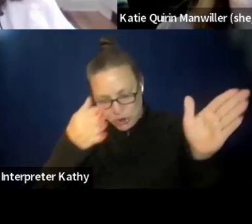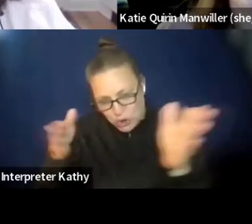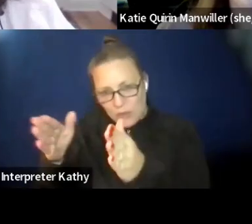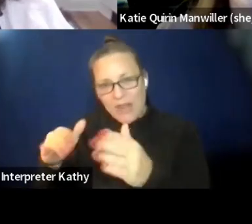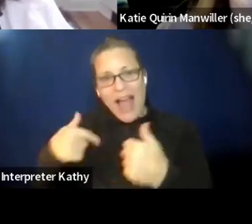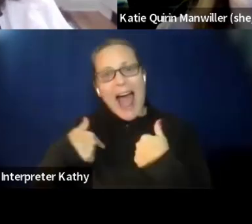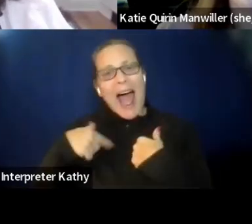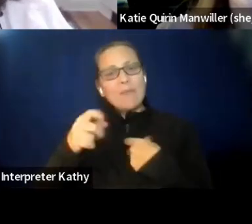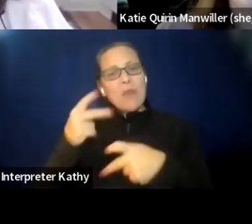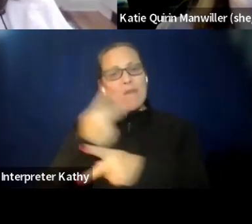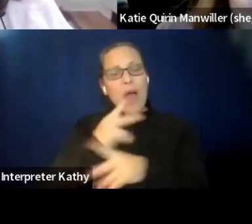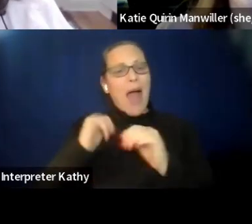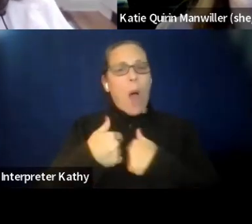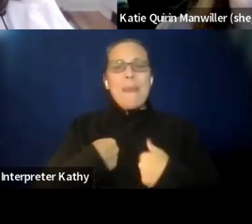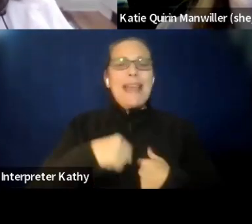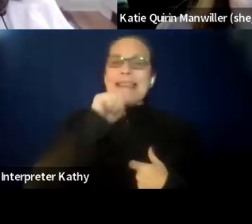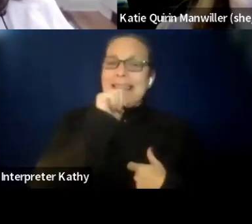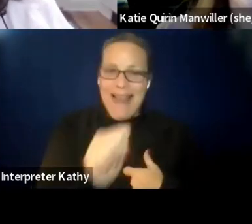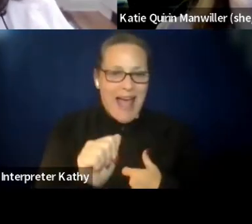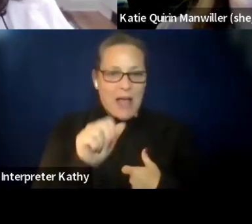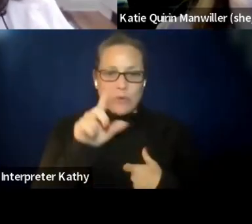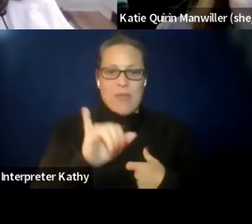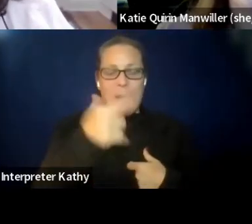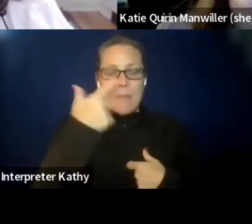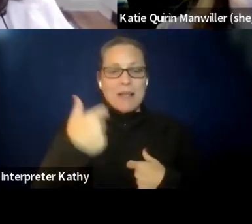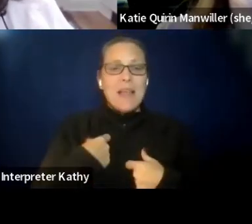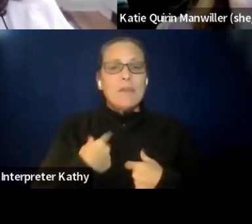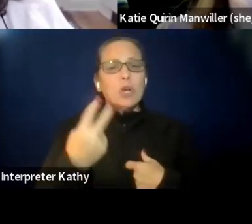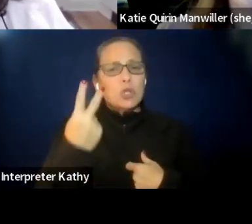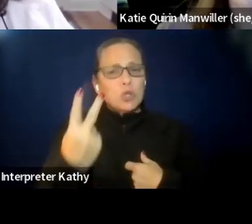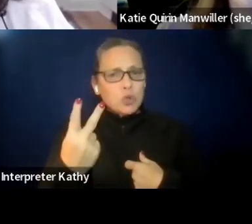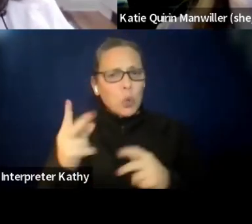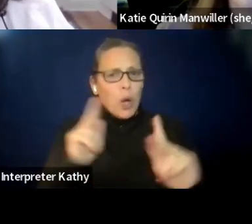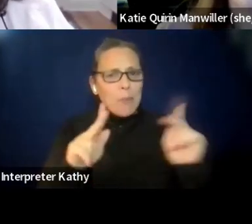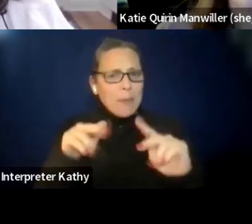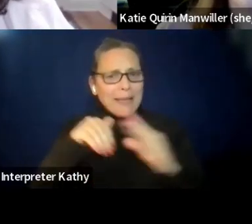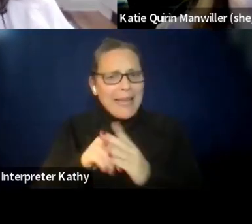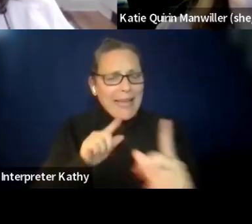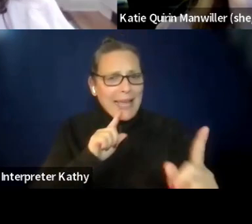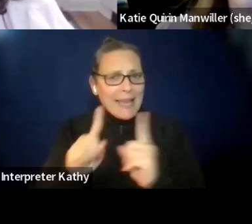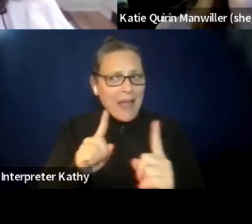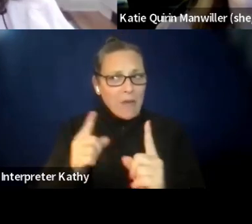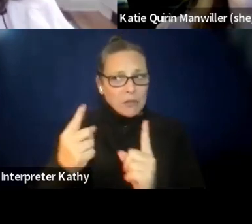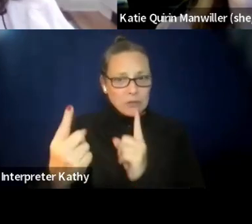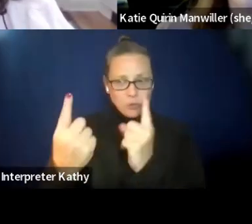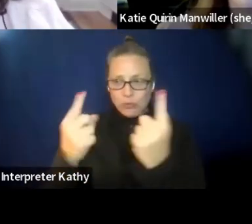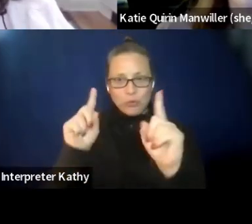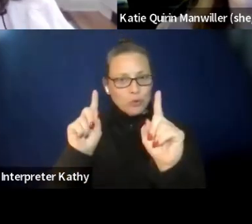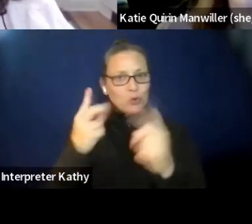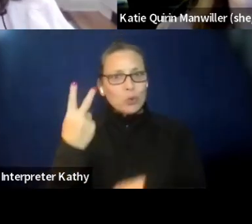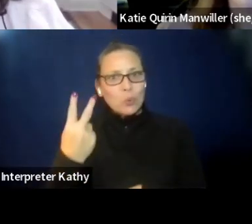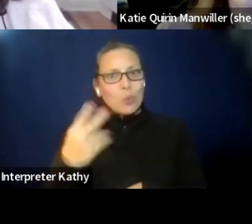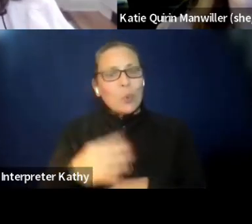it's a mind shift that I will have to figure out how to not do that because it is -- there's two people involved in